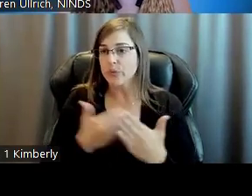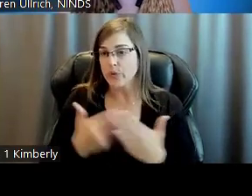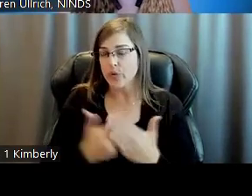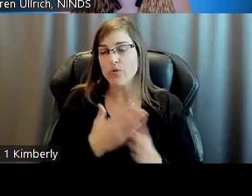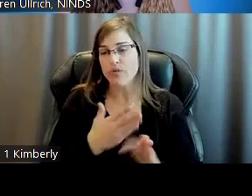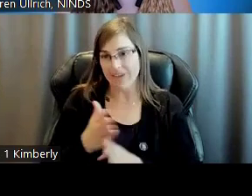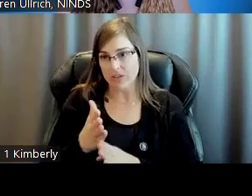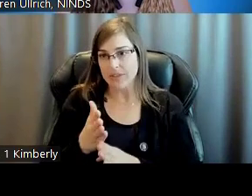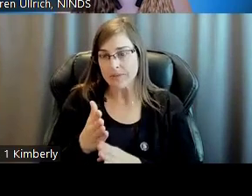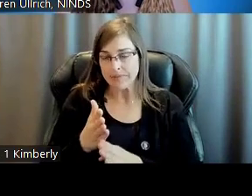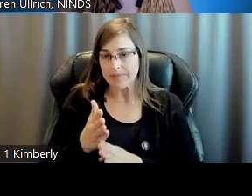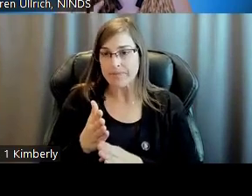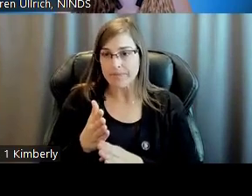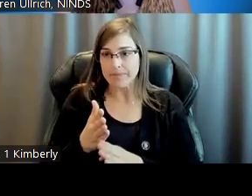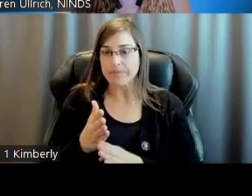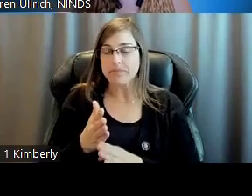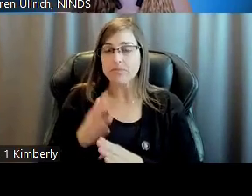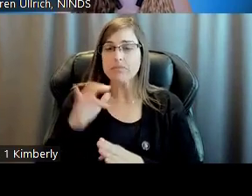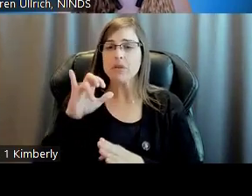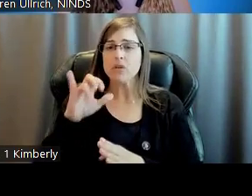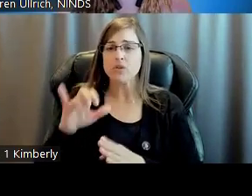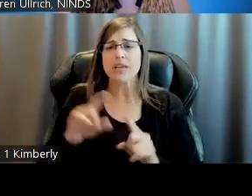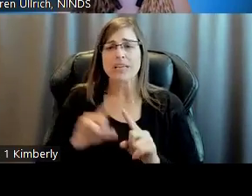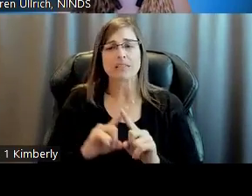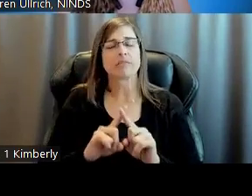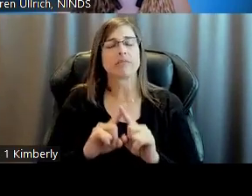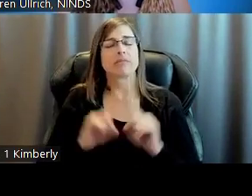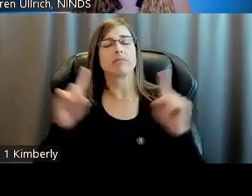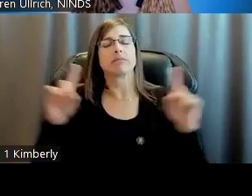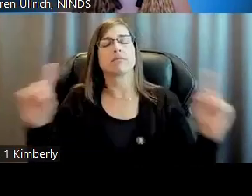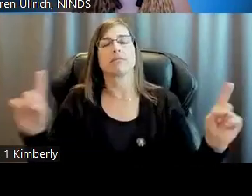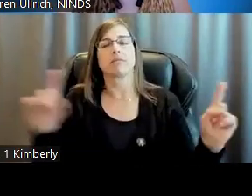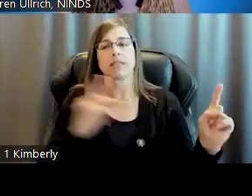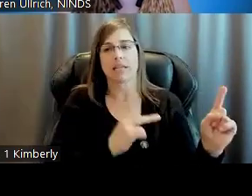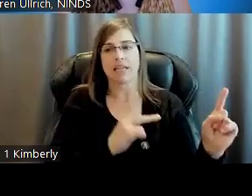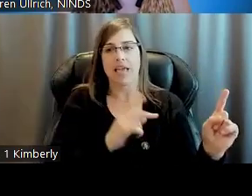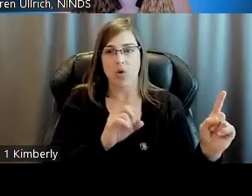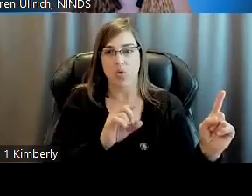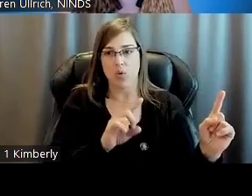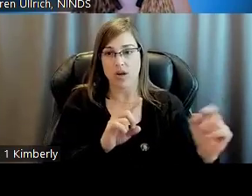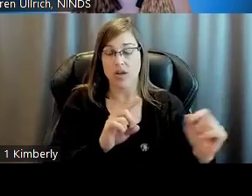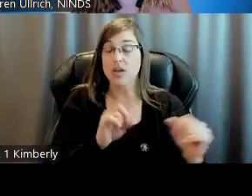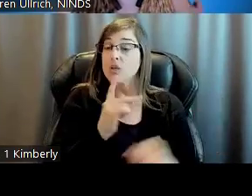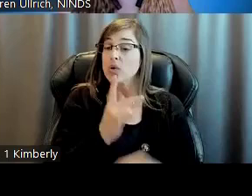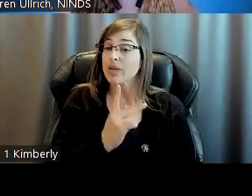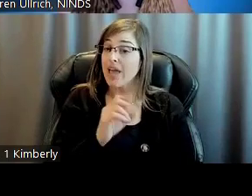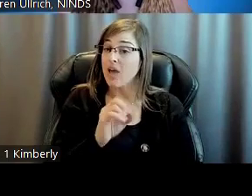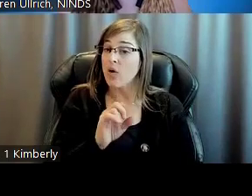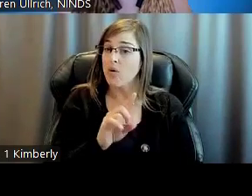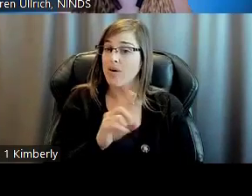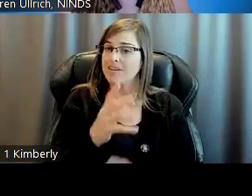And so that is very different than a K01. So the K01 would be to get further training